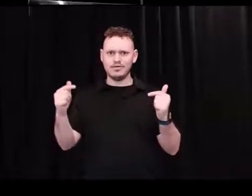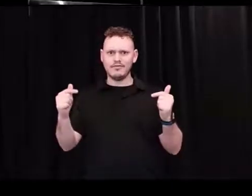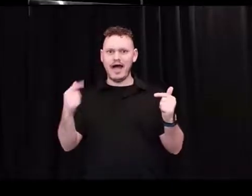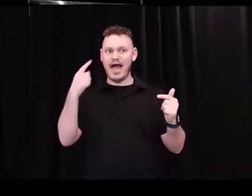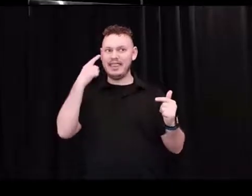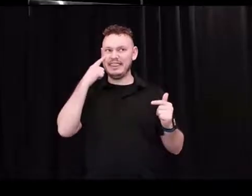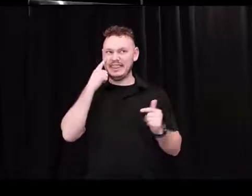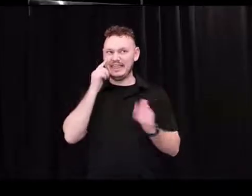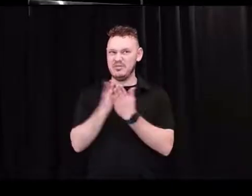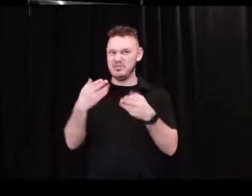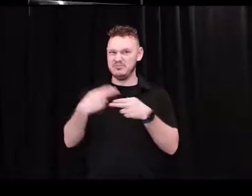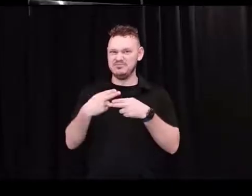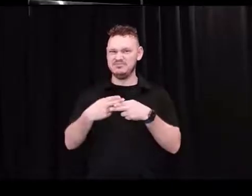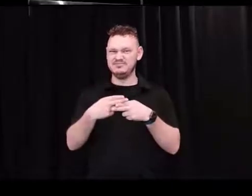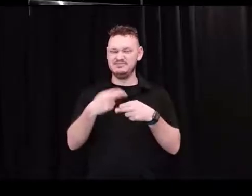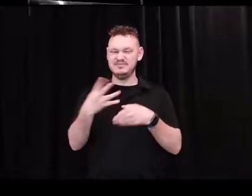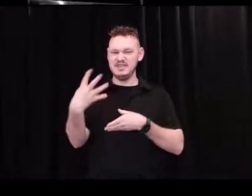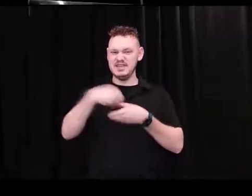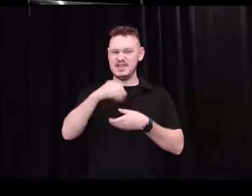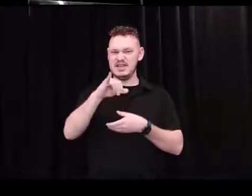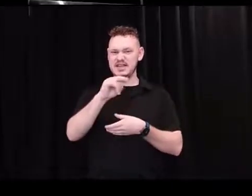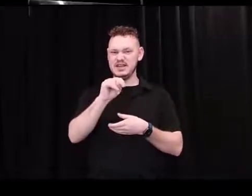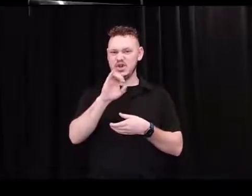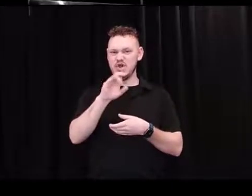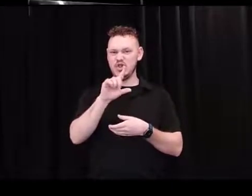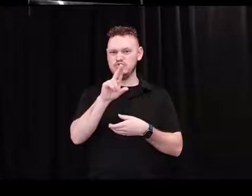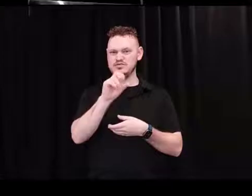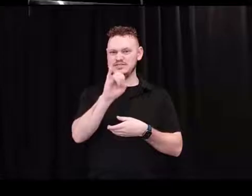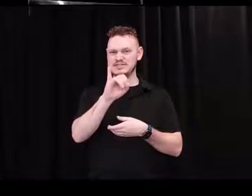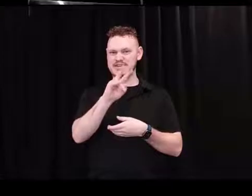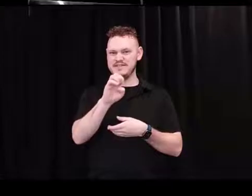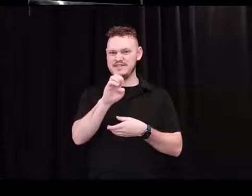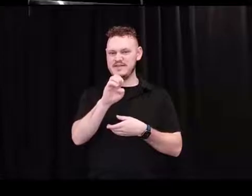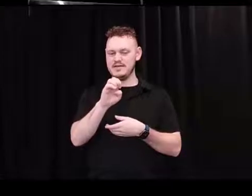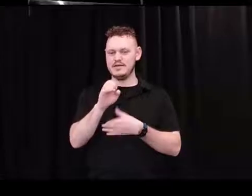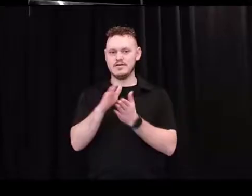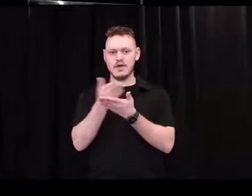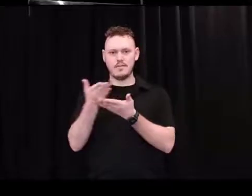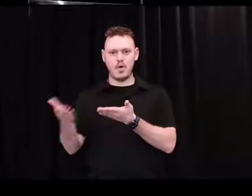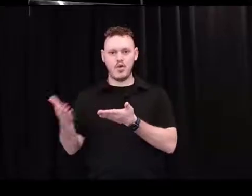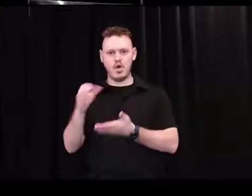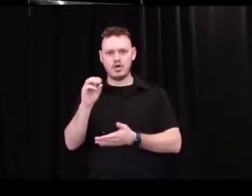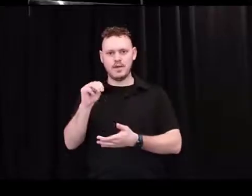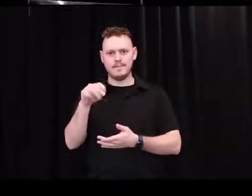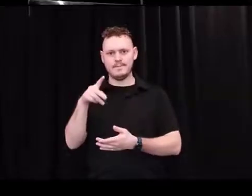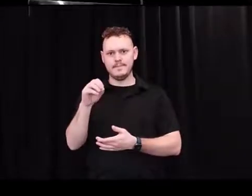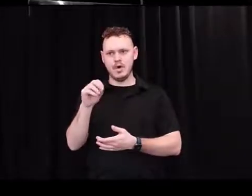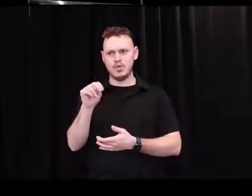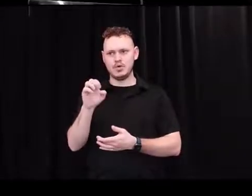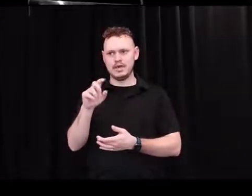the book is called "Inclusive Components," but I might, is that is that it? Yeah. Got one over